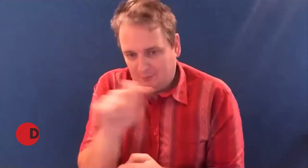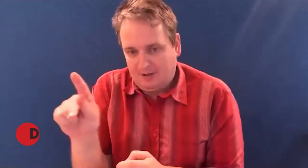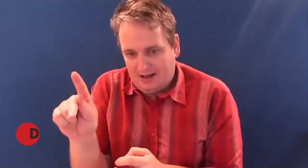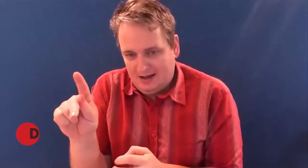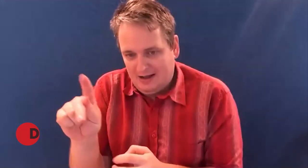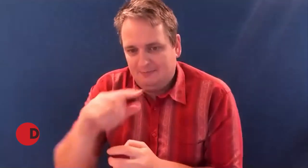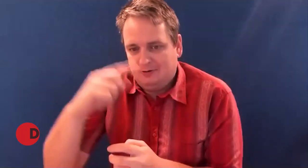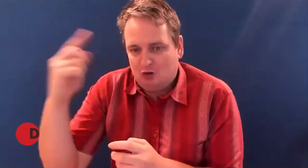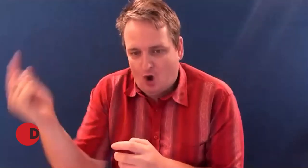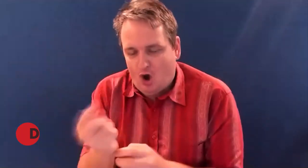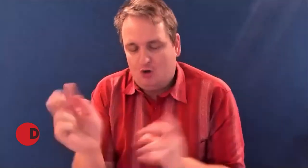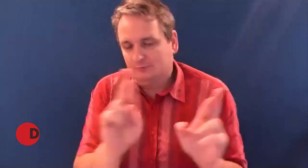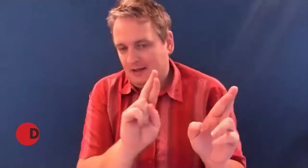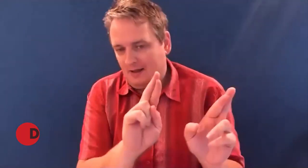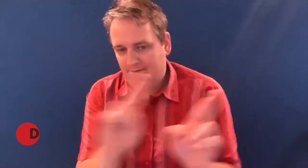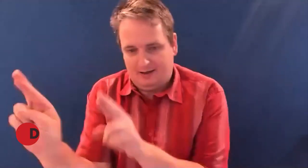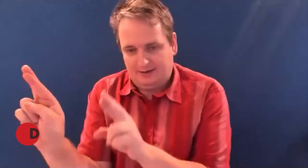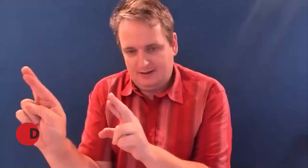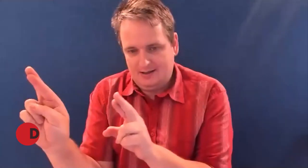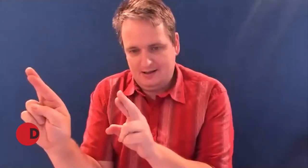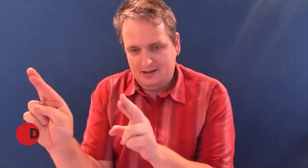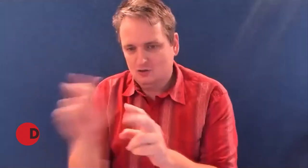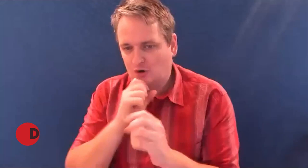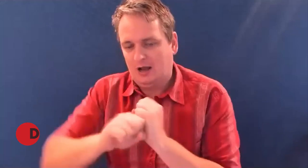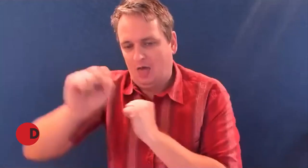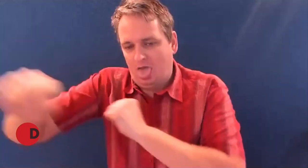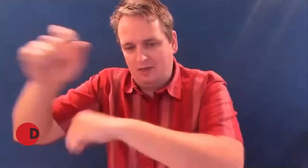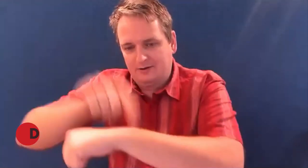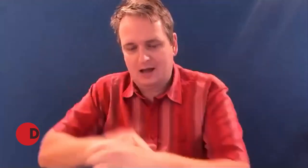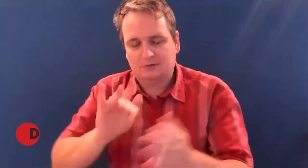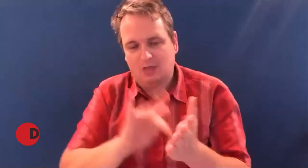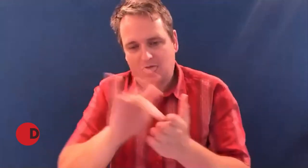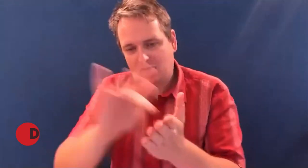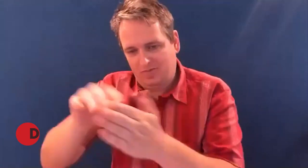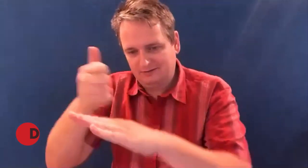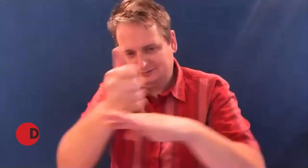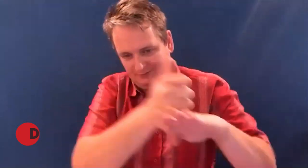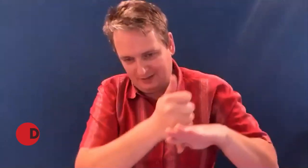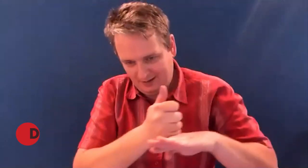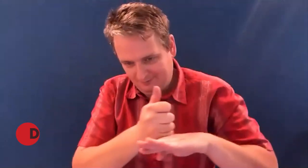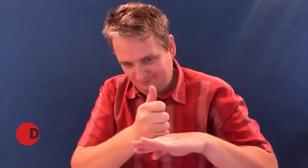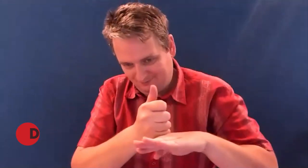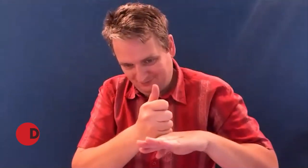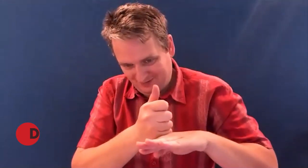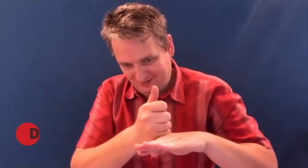it had to be ready to use without requiring multiple steps to set up.